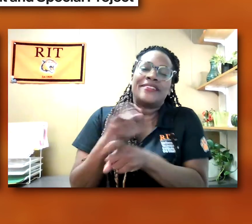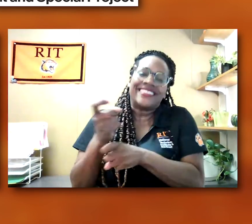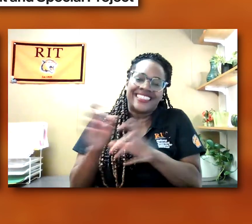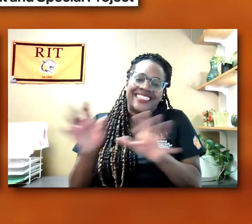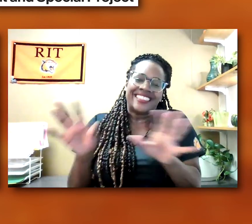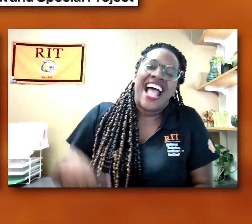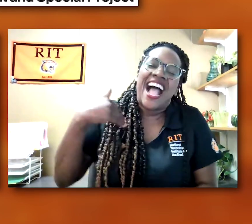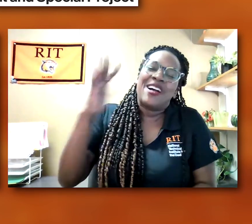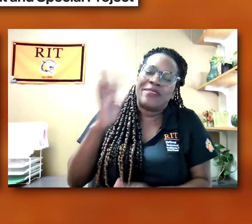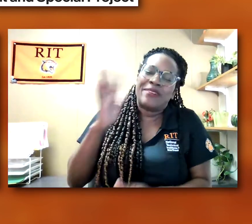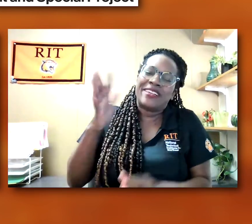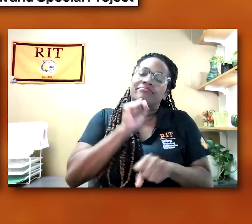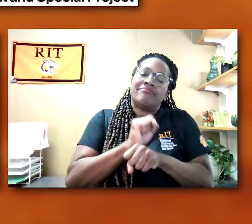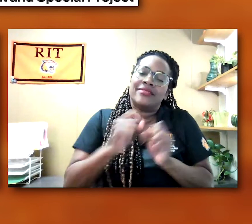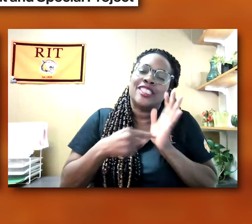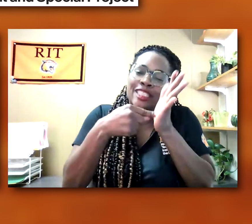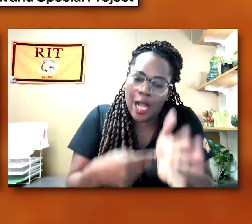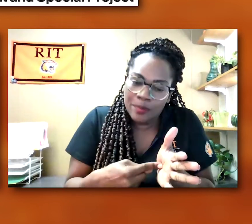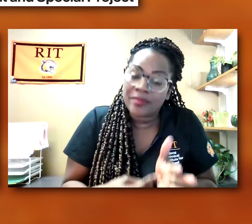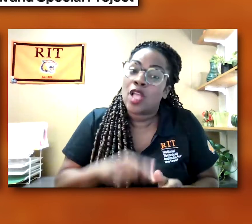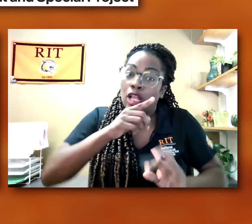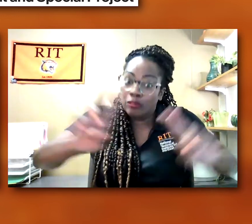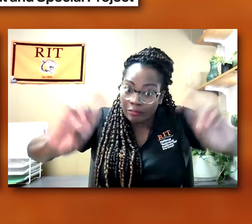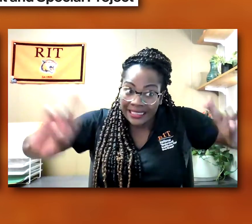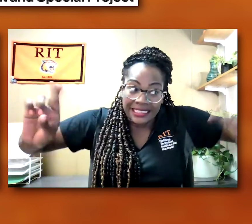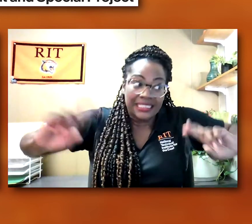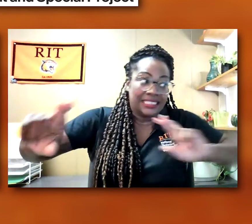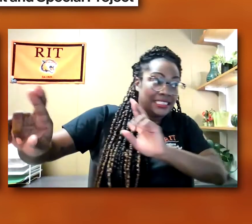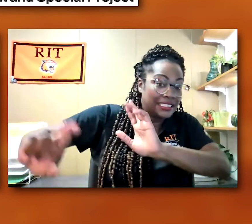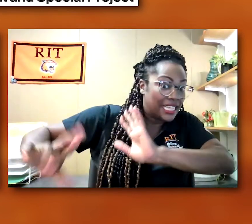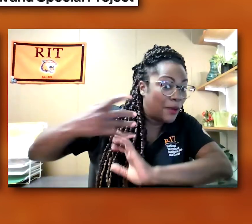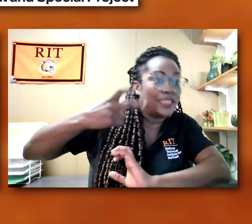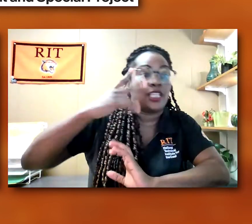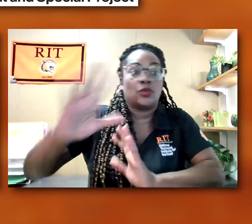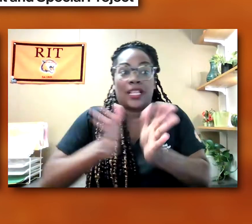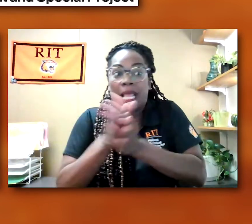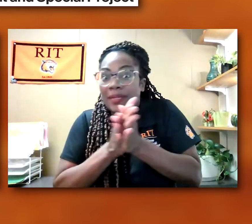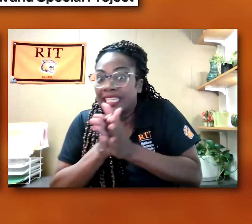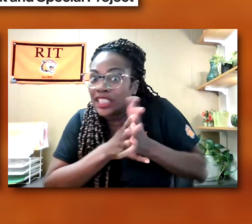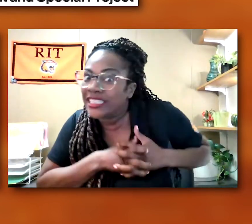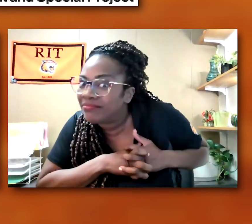[Chuckles] I'm just teasing you all. I'm gonna absolutely show them now, OK?